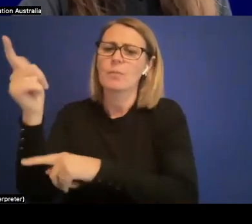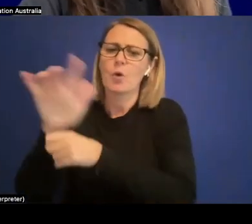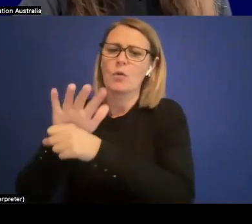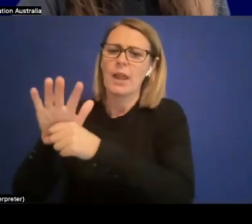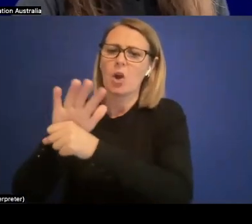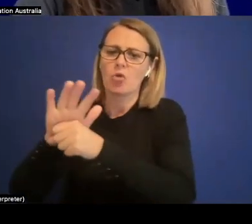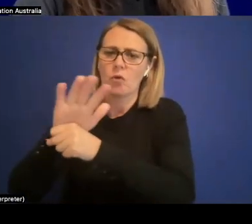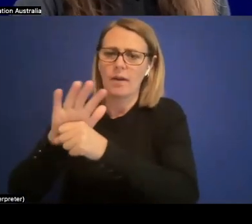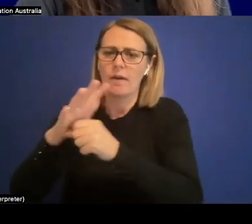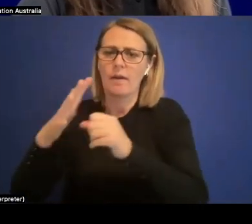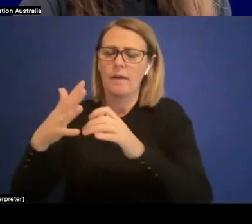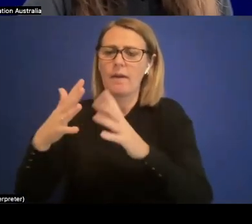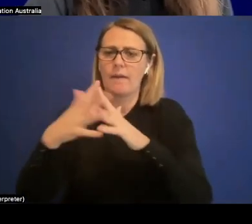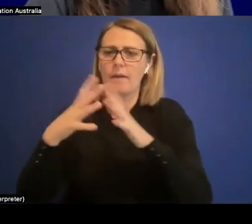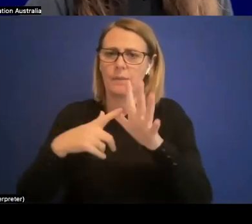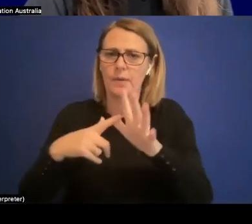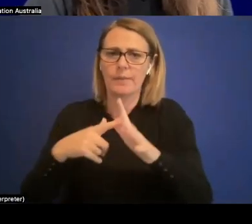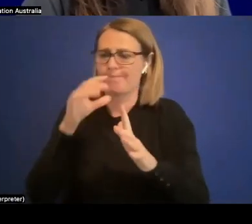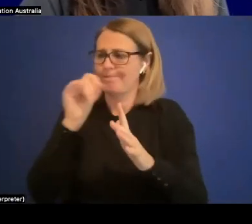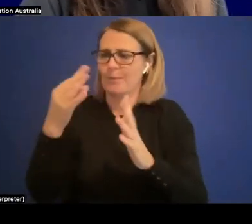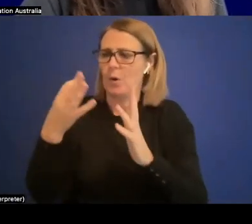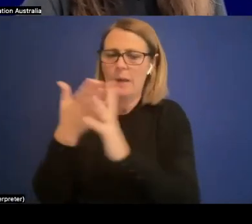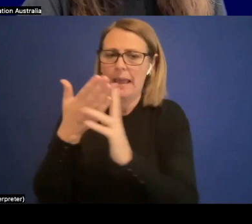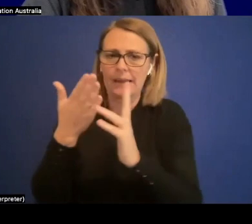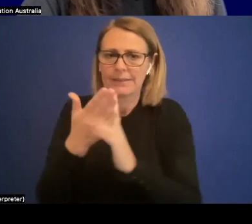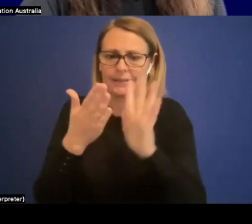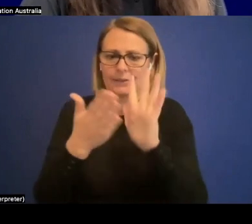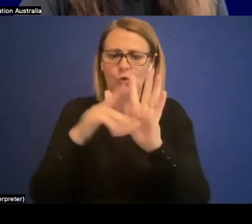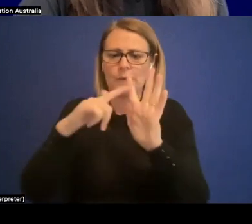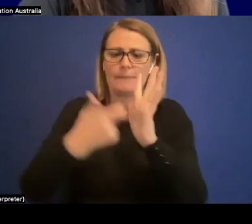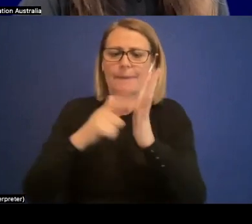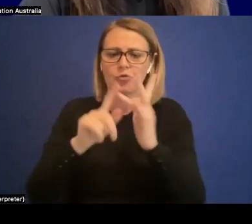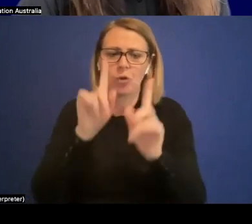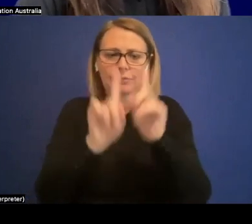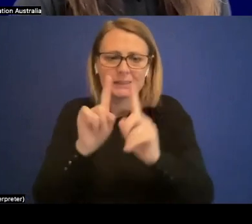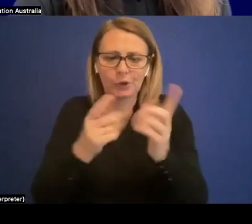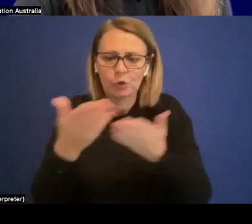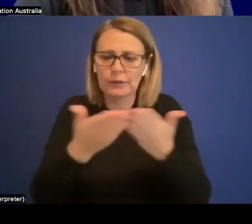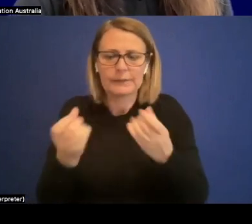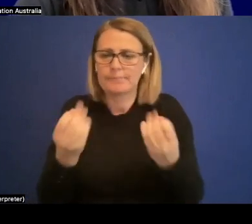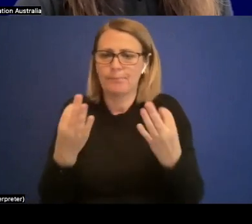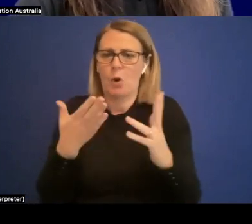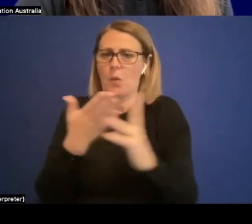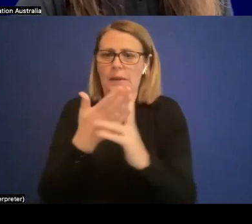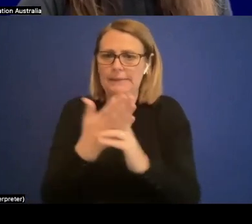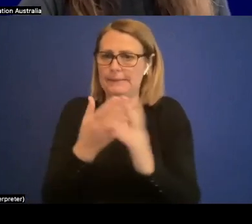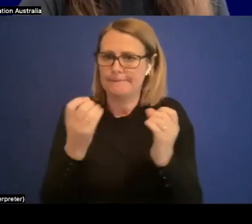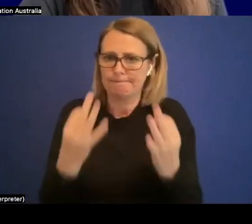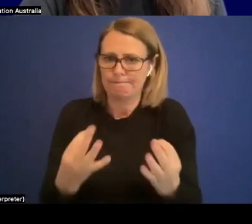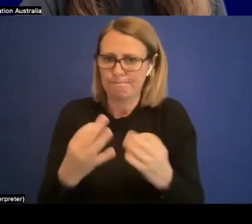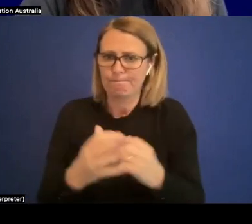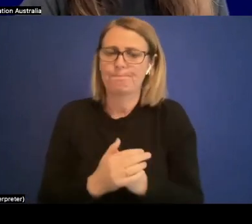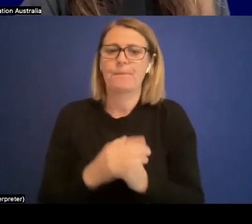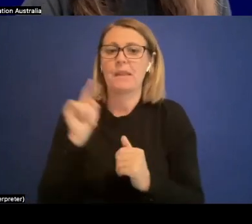so without access to kind of metropolitan services. This person seems able but